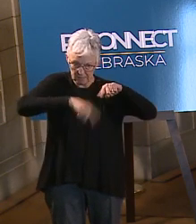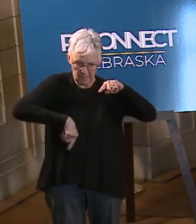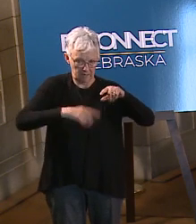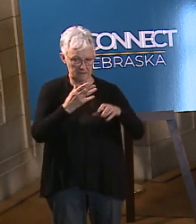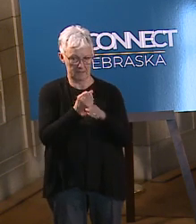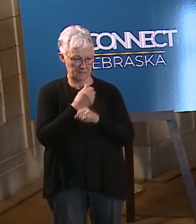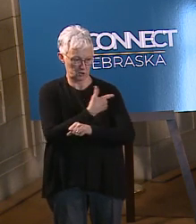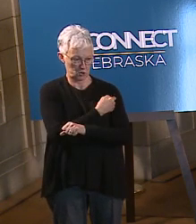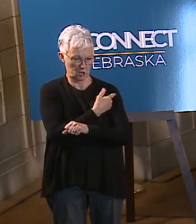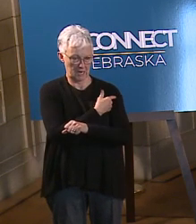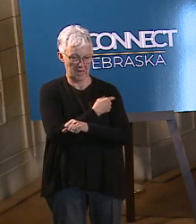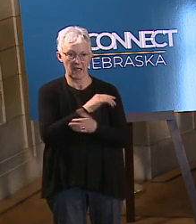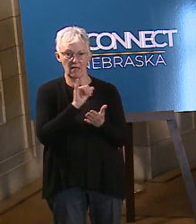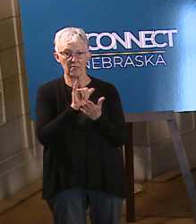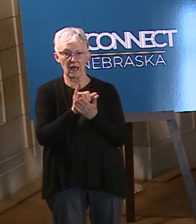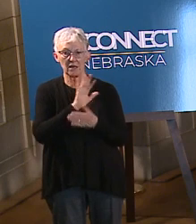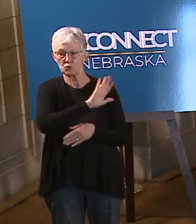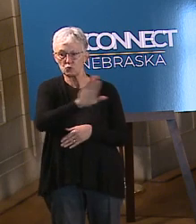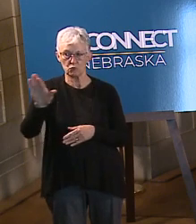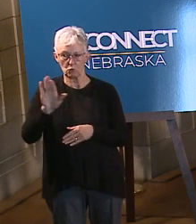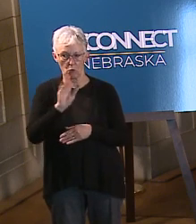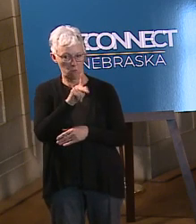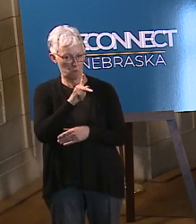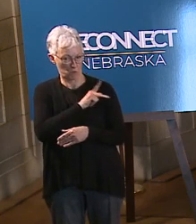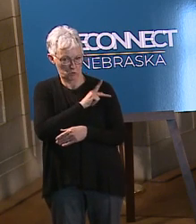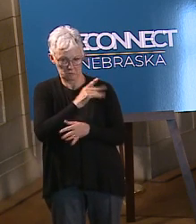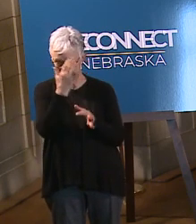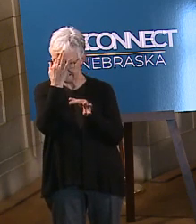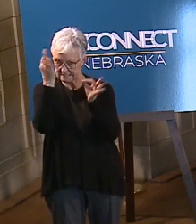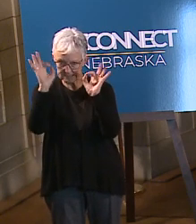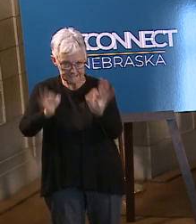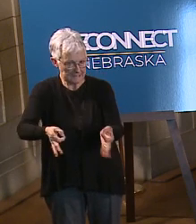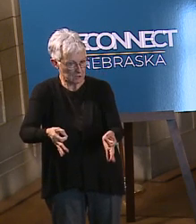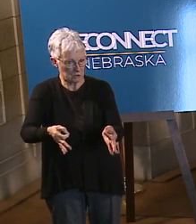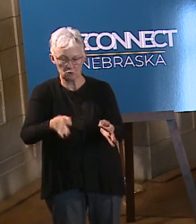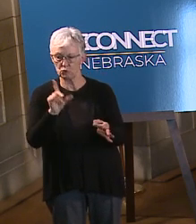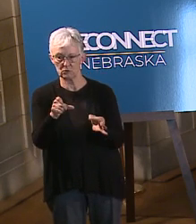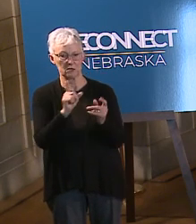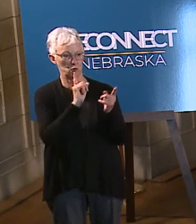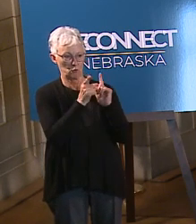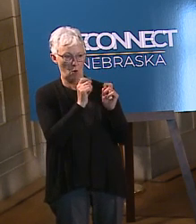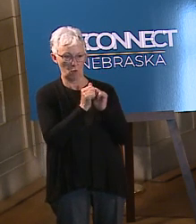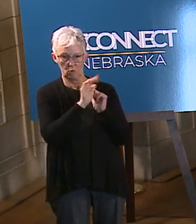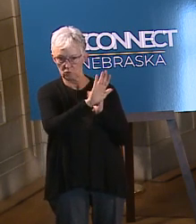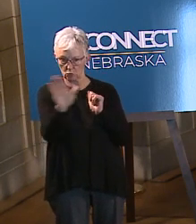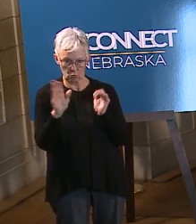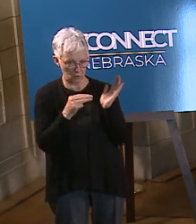VACCINE PASSPORTS. THAT IS SOMETHING THAT THERE IS JUST SOME PEOPLE WHO CANNOT GET